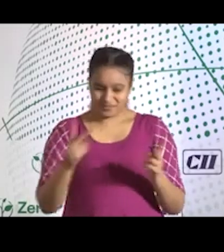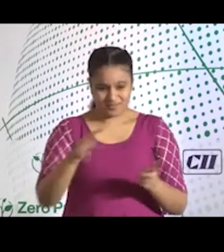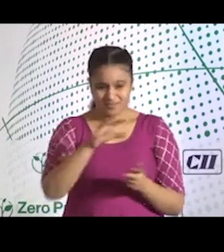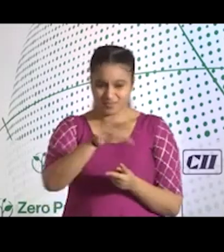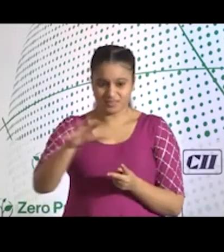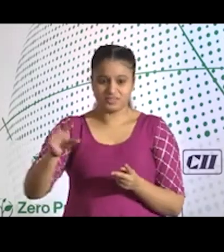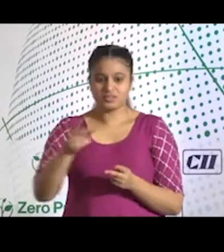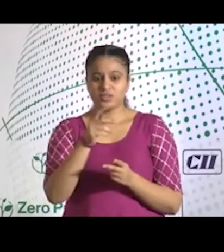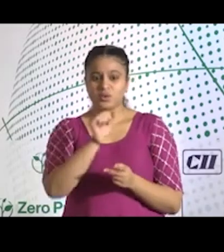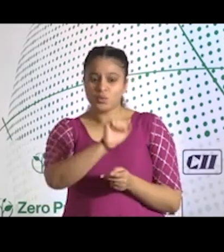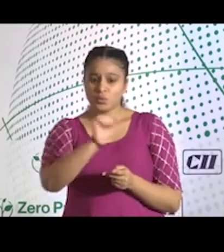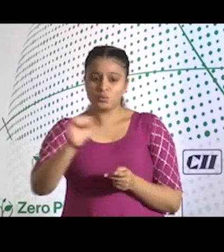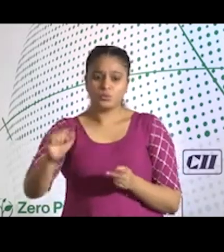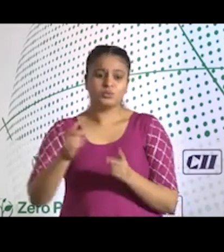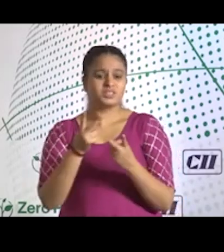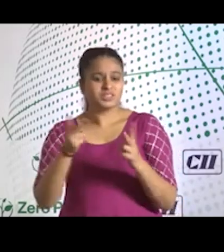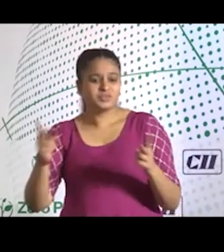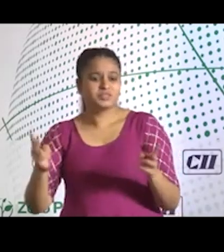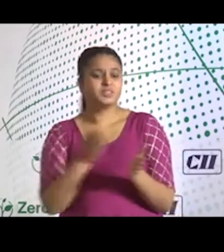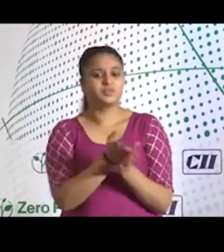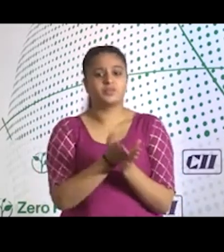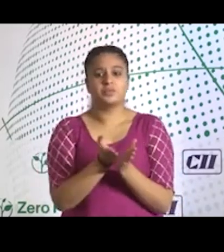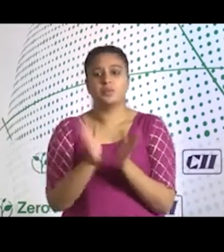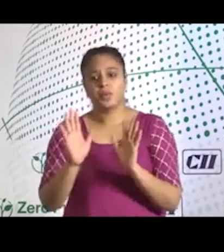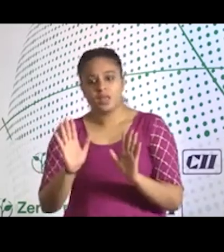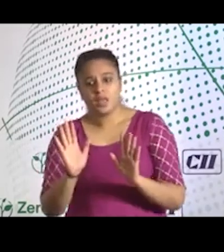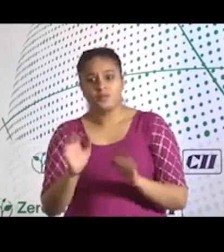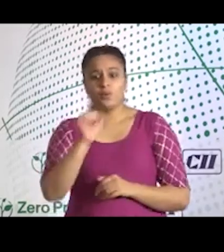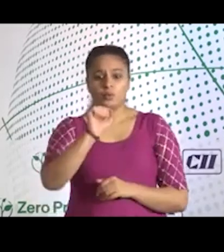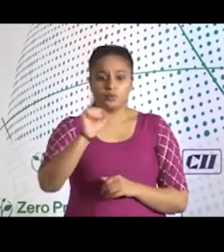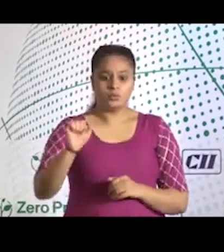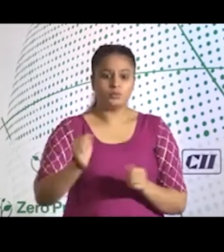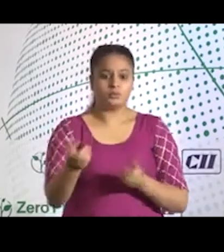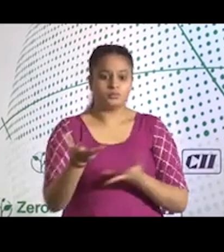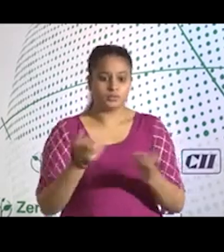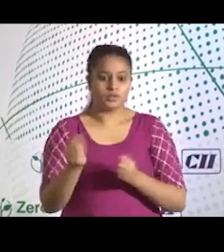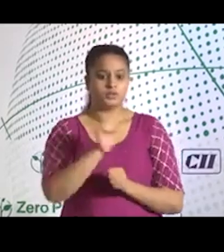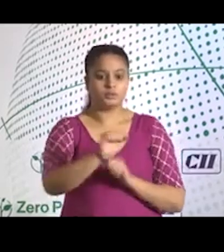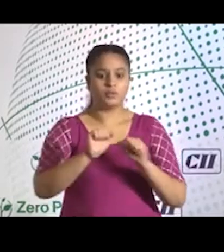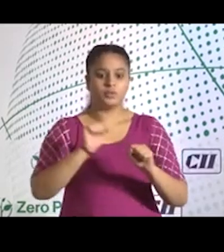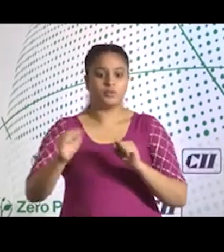And you talked about market models as the end goal, you know, but